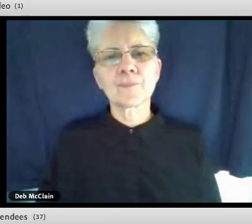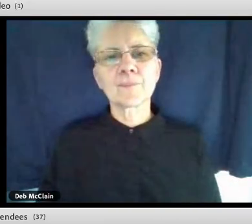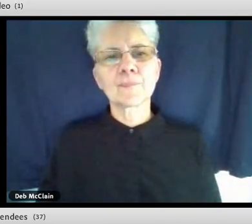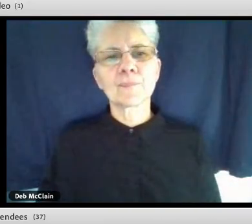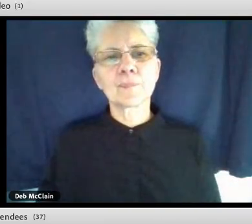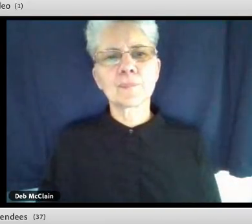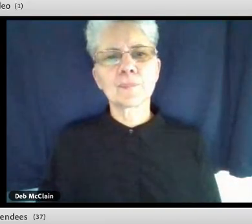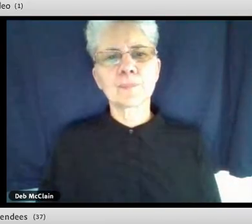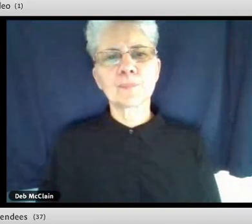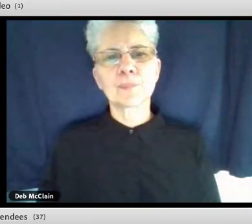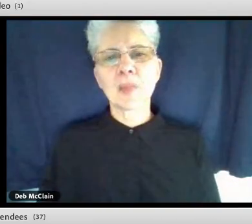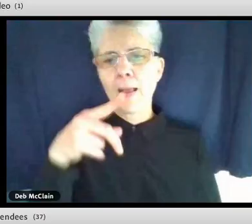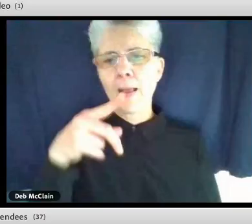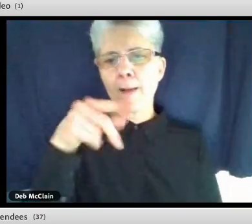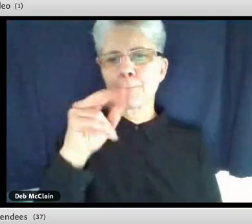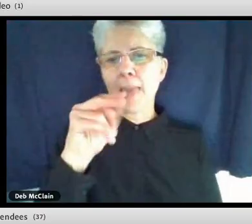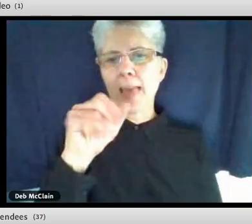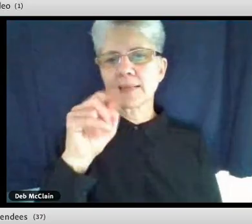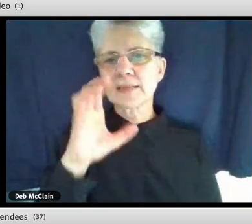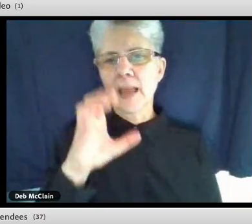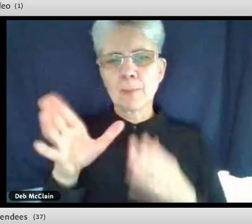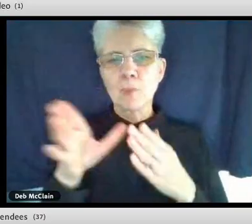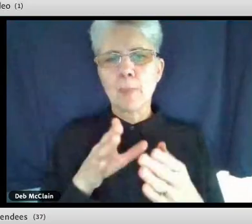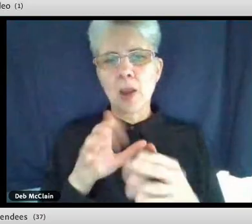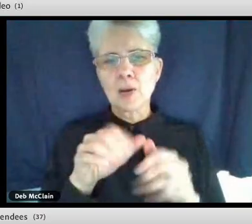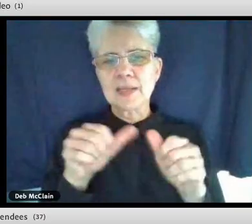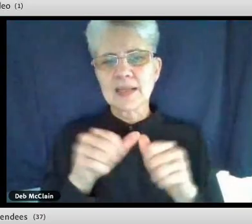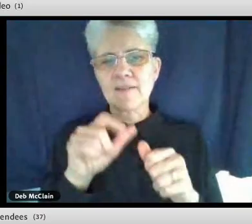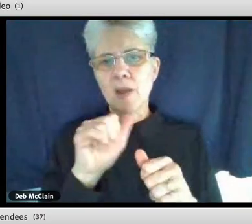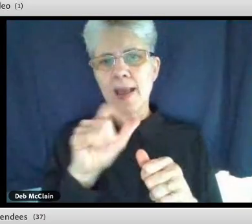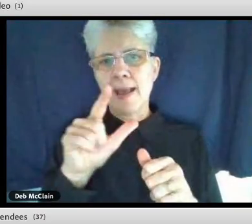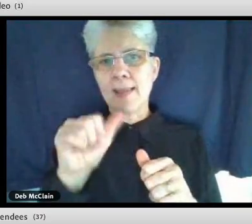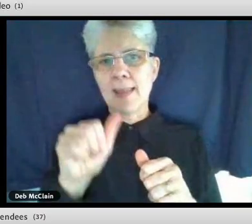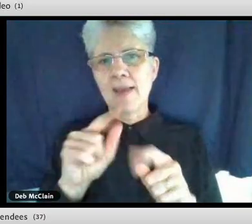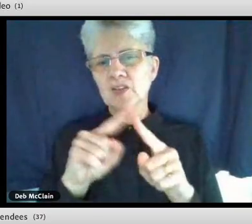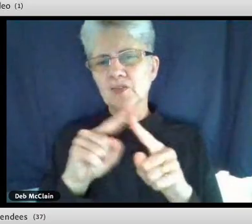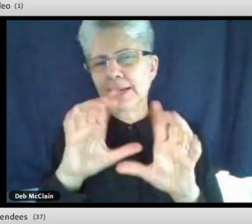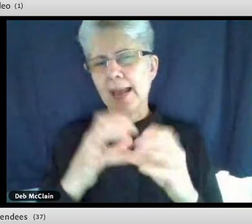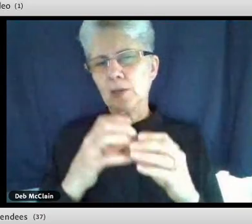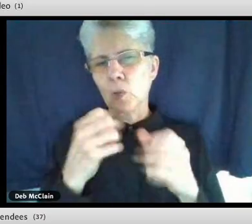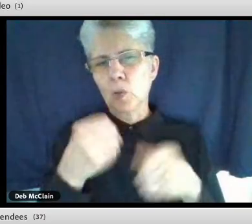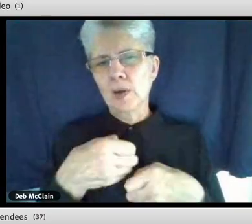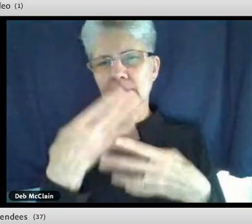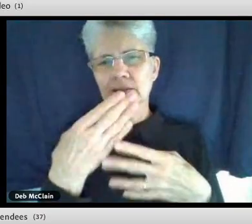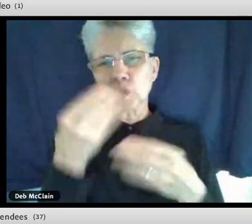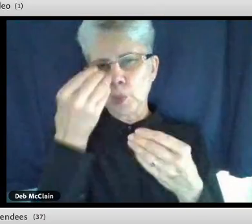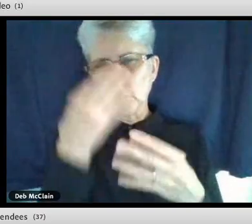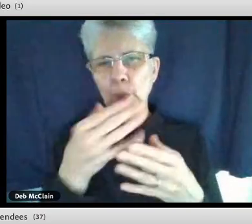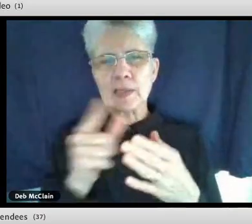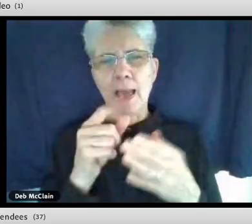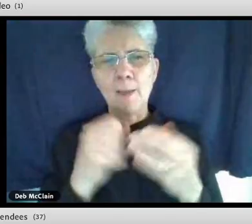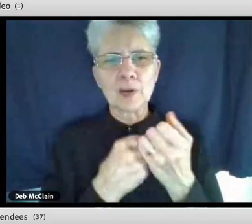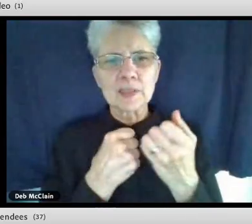This is the pandemic preparedness site from ALA, so they've got a bunch of categories here, news, library responses, again,